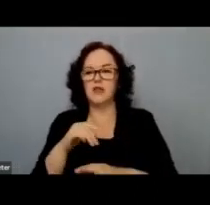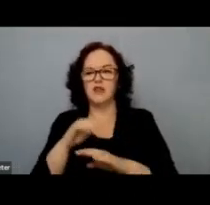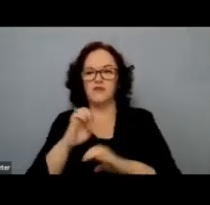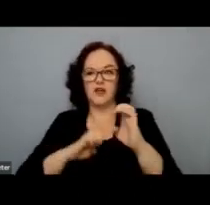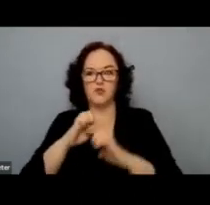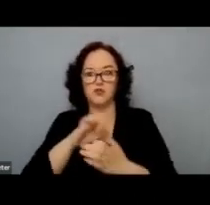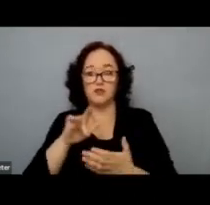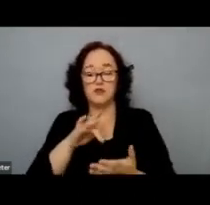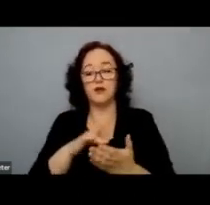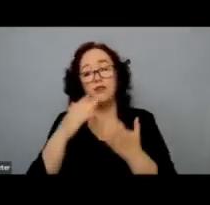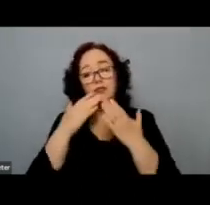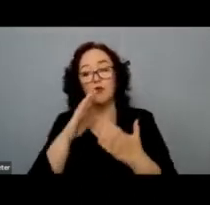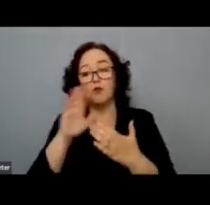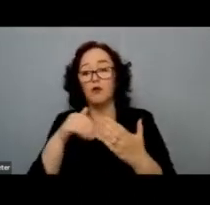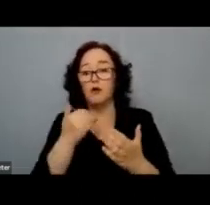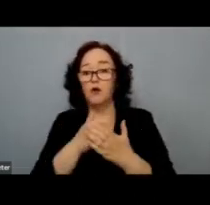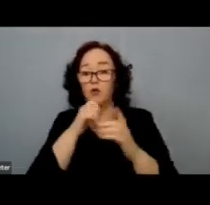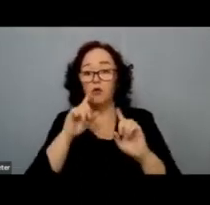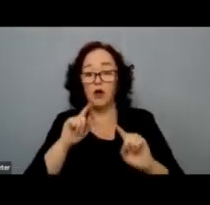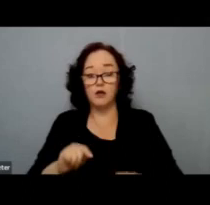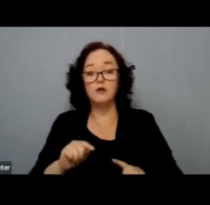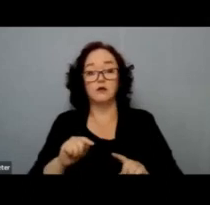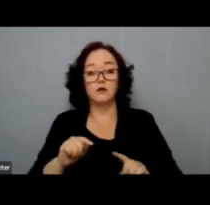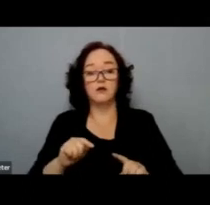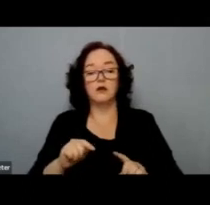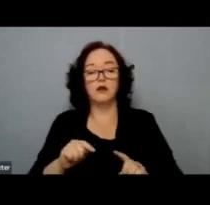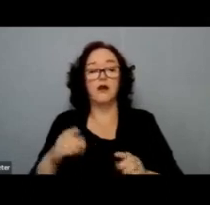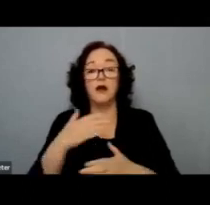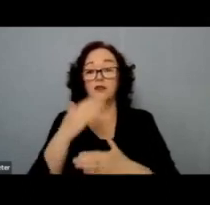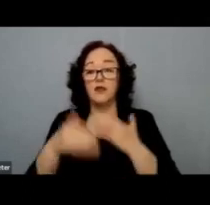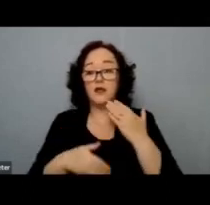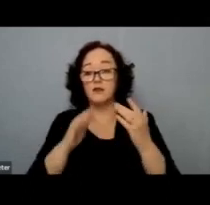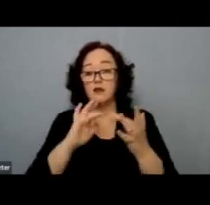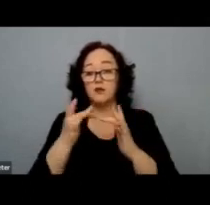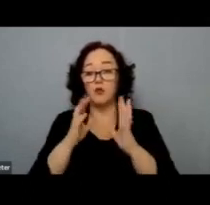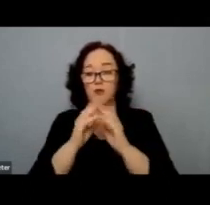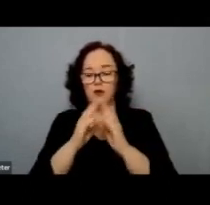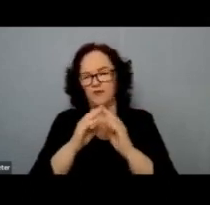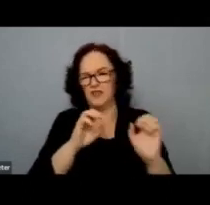that has that is here. And at the end of the webinar of the slide deck. You'll see the bios